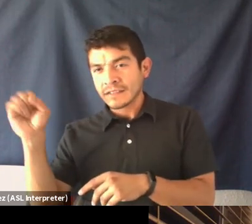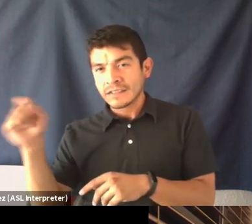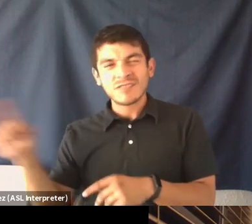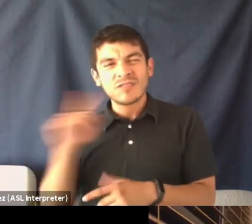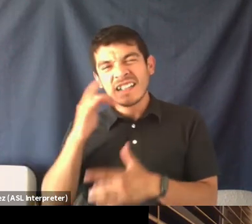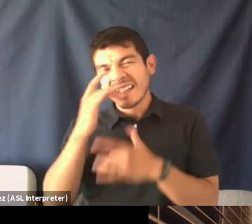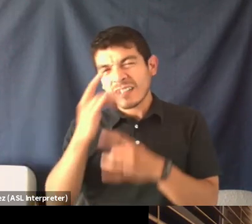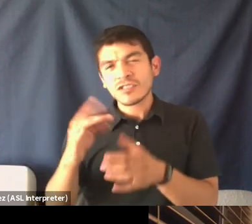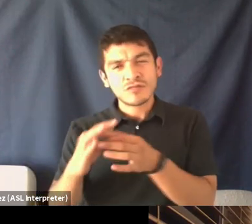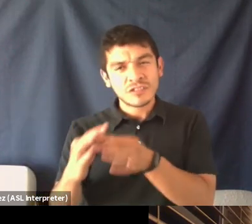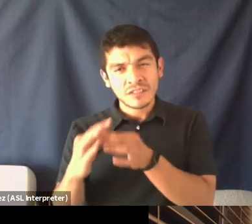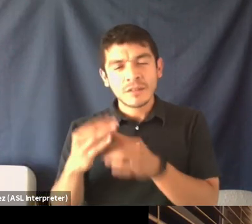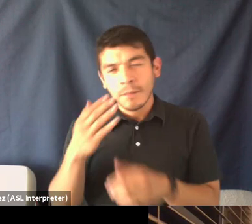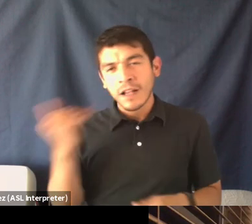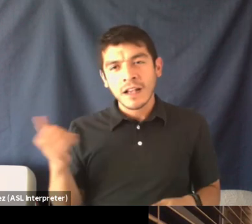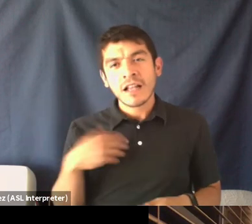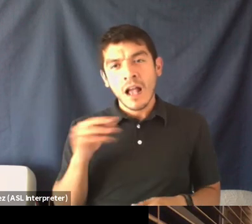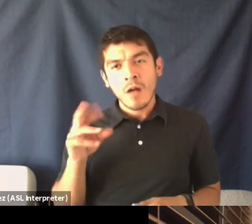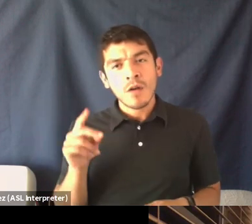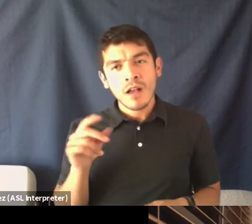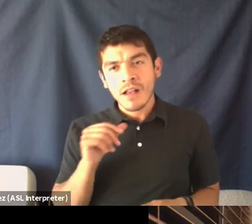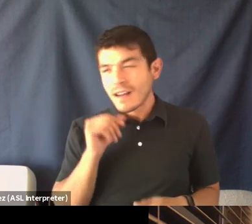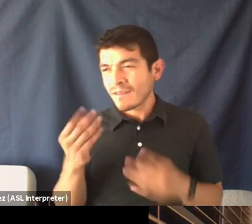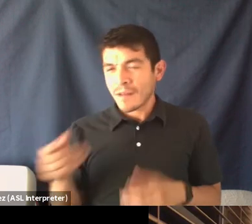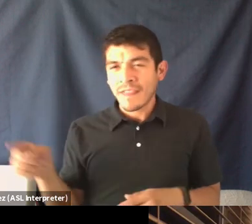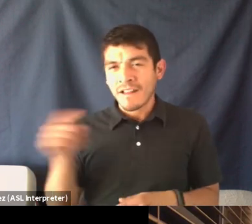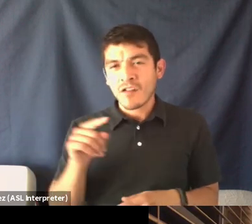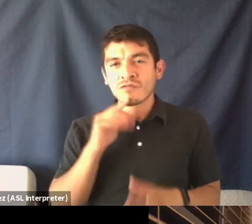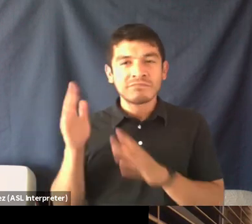because none of them had really previously worked in documentaries before.